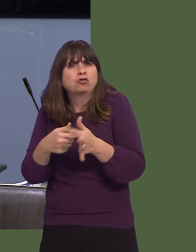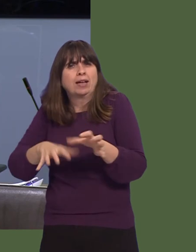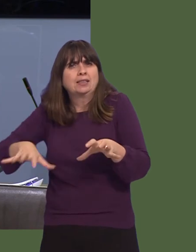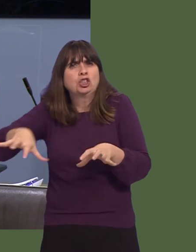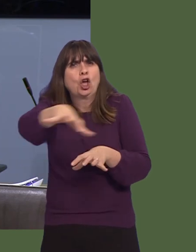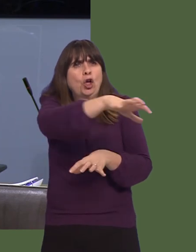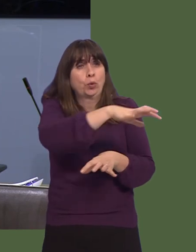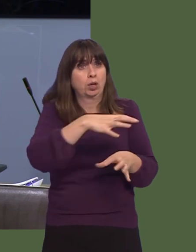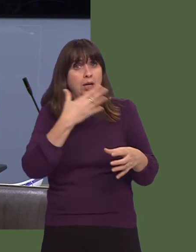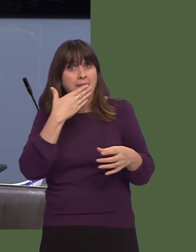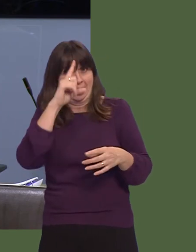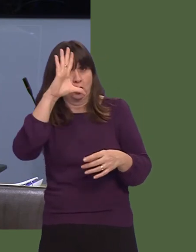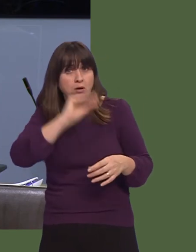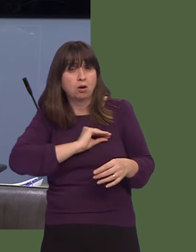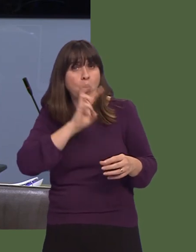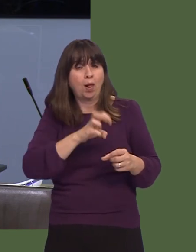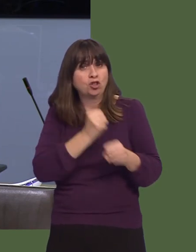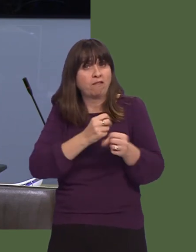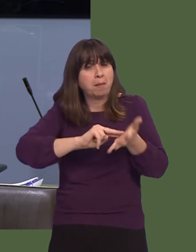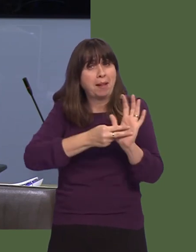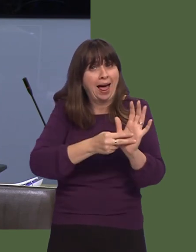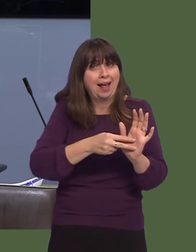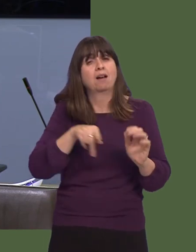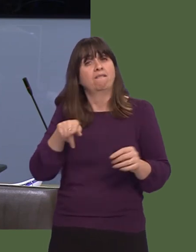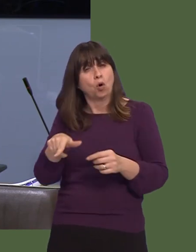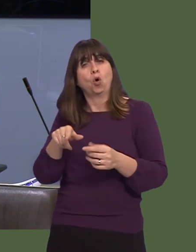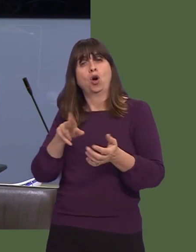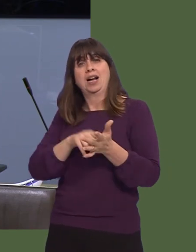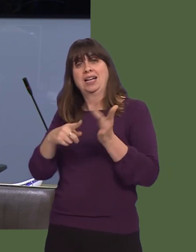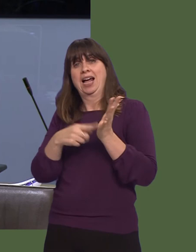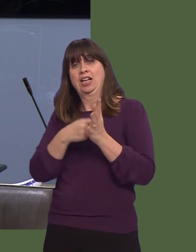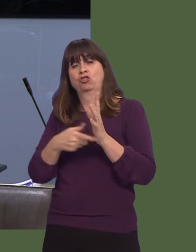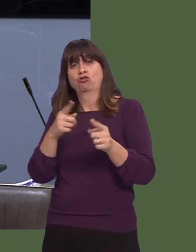Llywodraeth Cymru ar gyfer parthau perygl nitradau yng Nghymru? A allwch chi gadarnhau